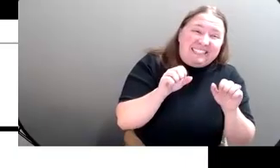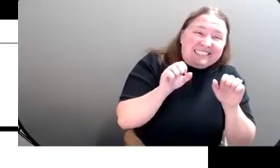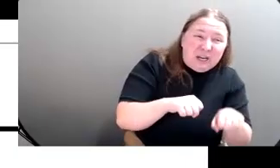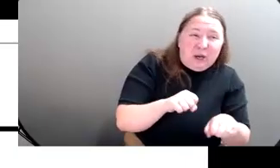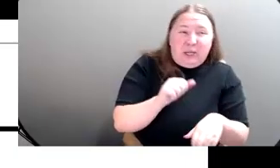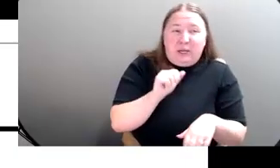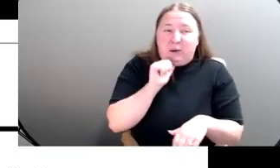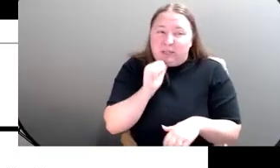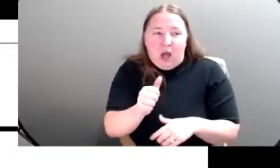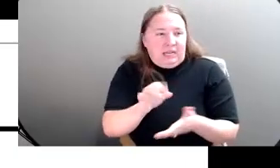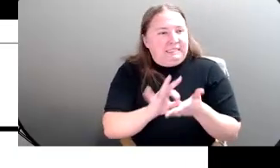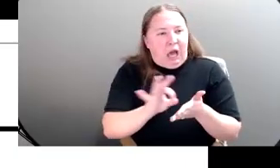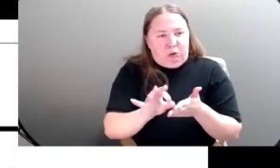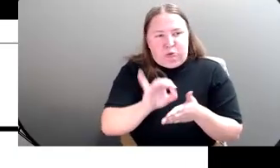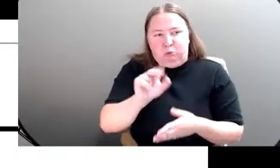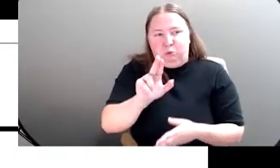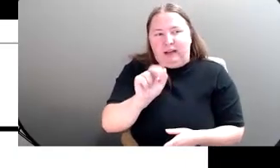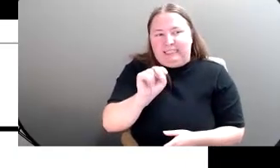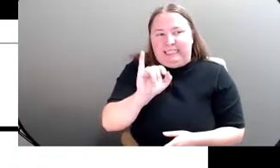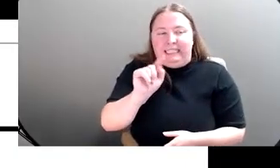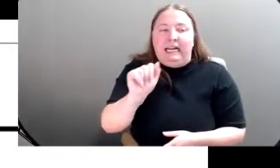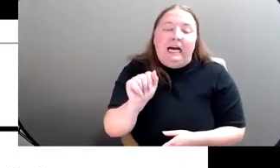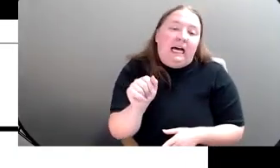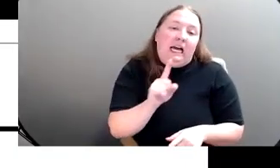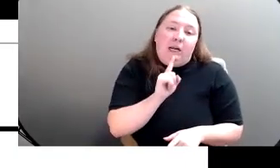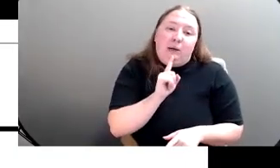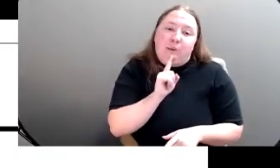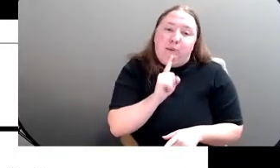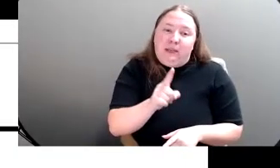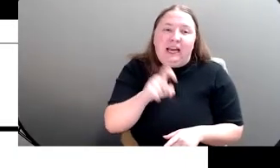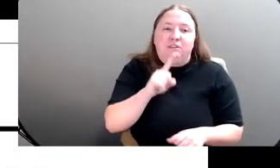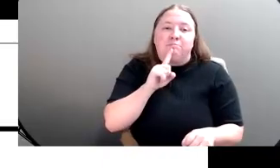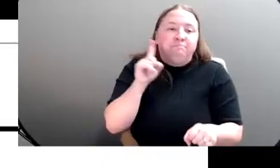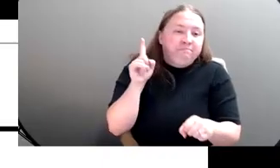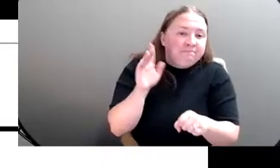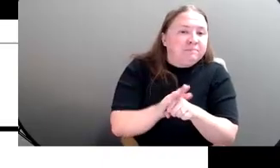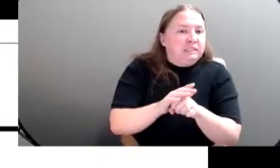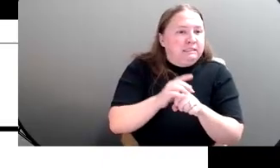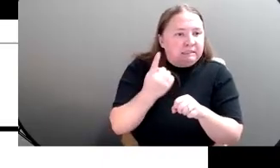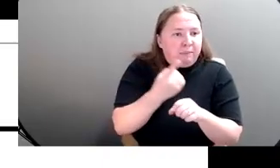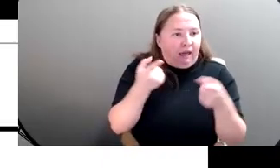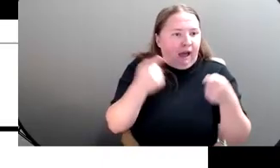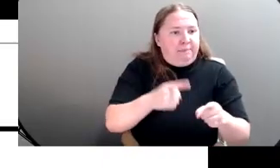Juanita, it really has to. You really have to ensure that something that is done regularly and weekly.